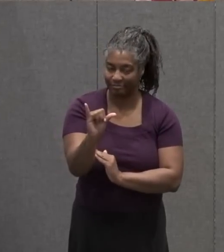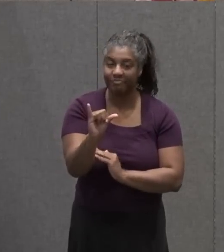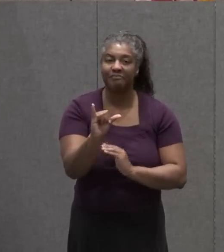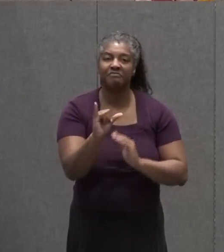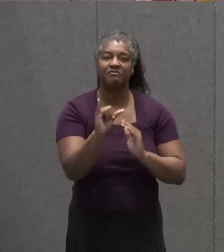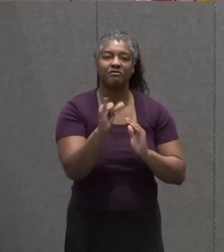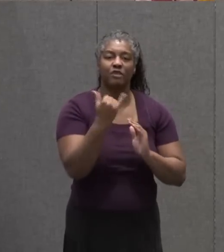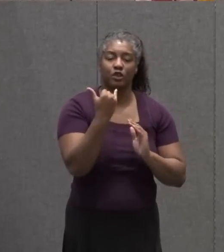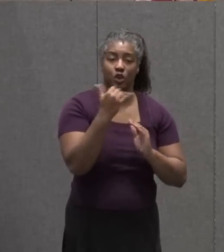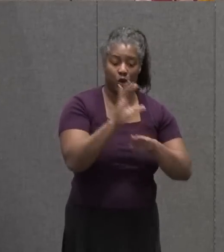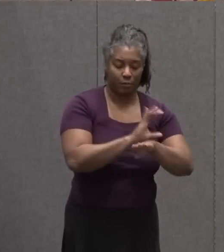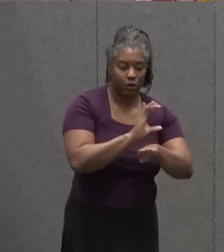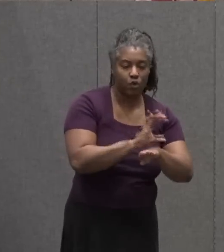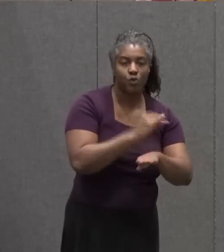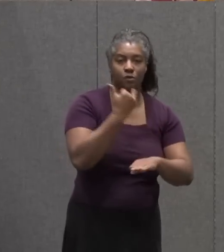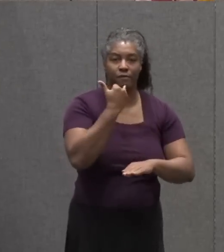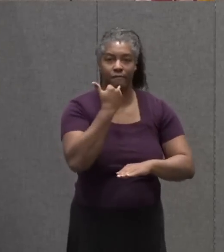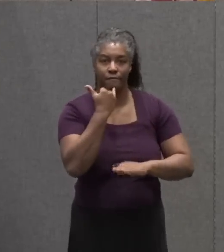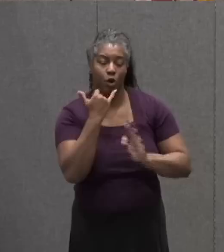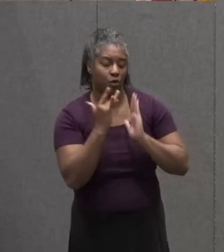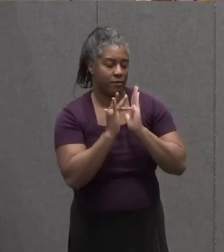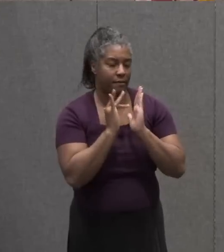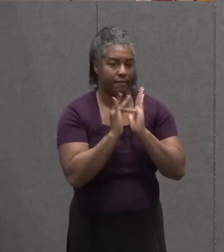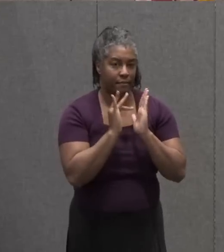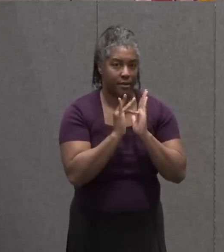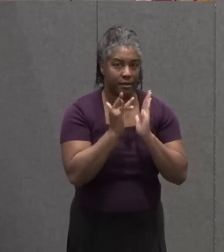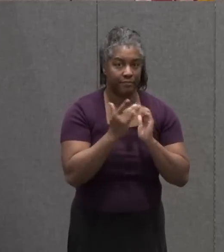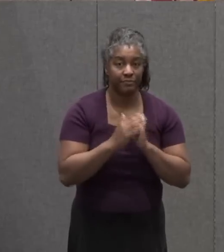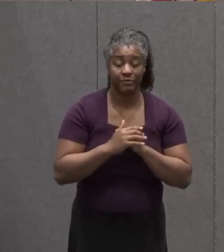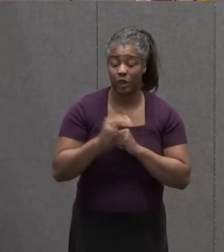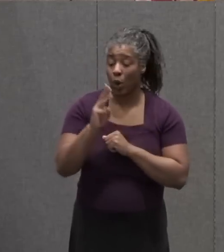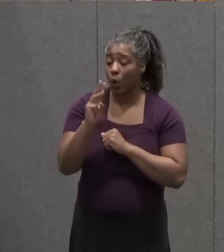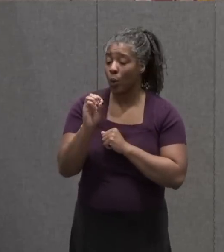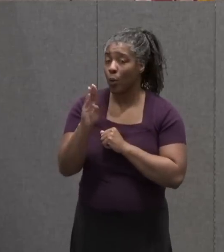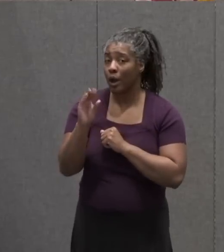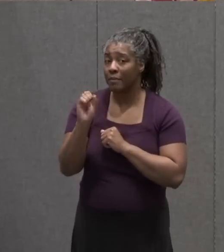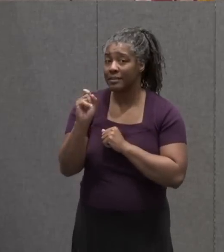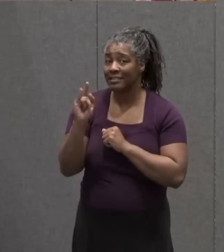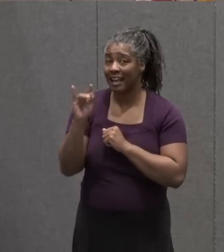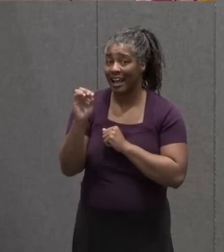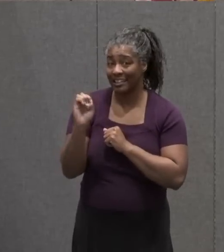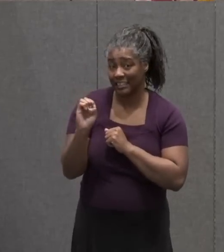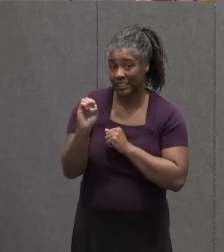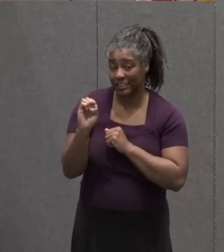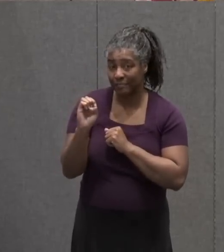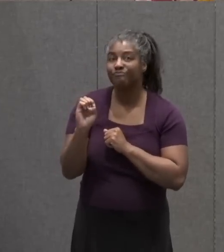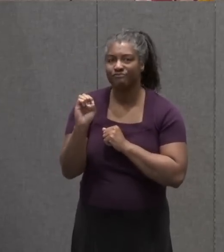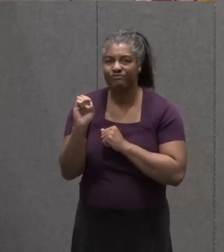before at school is a place that you can visit on the internet. But we need to listen to our feelings